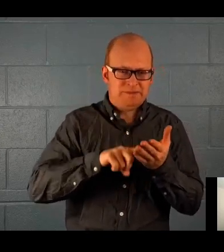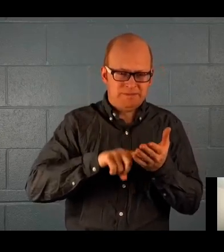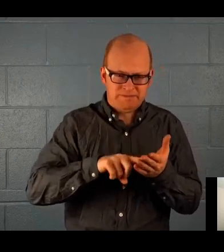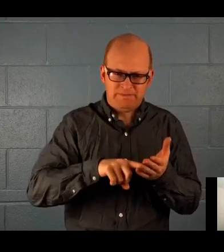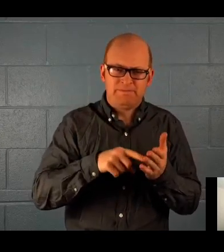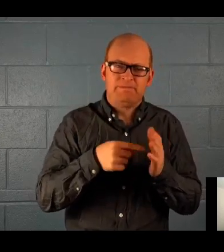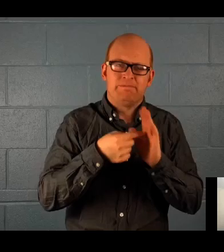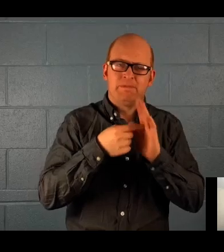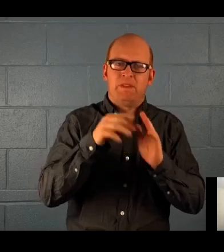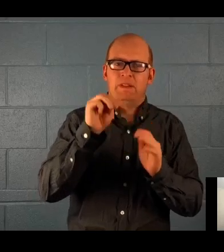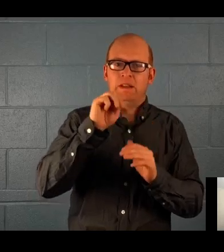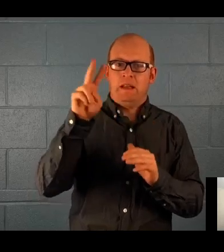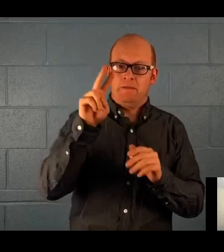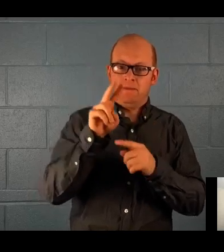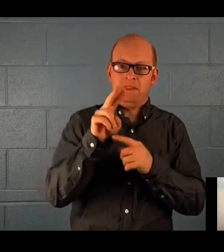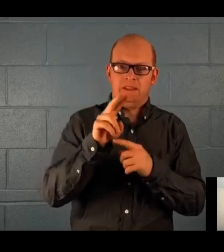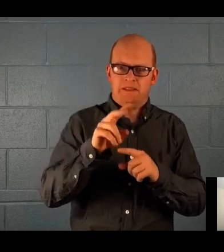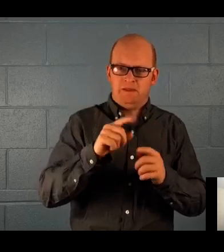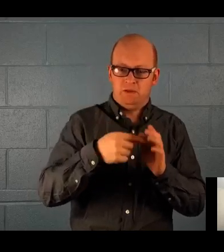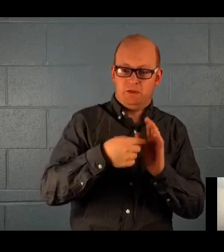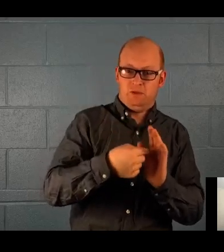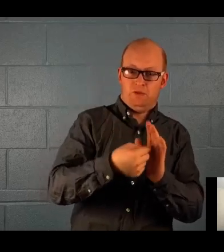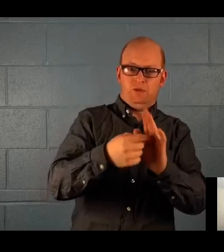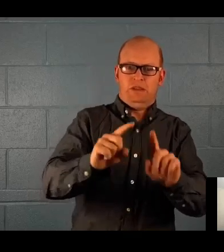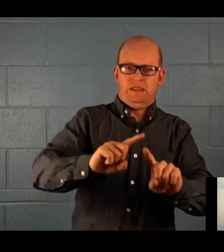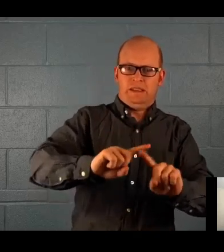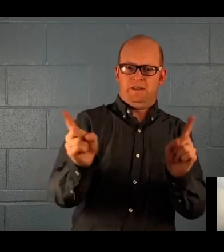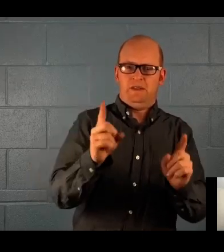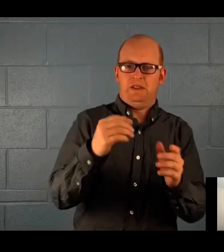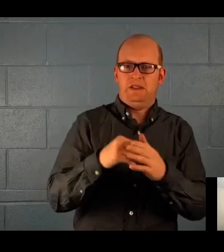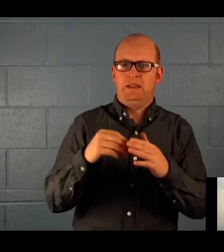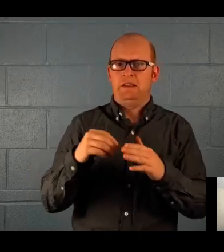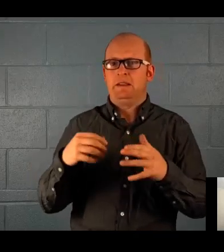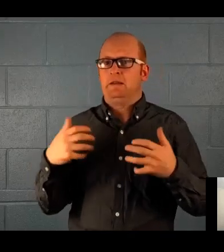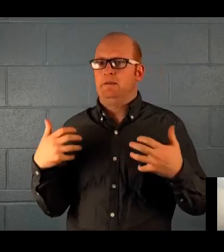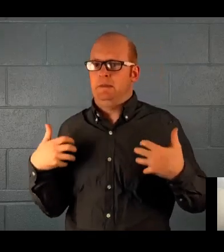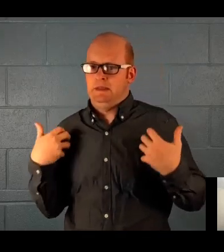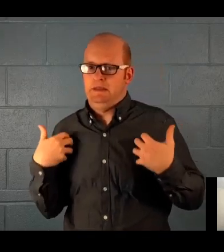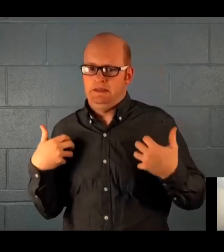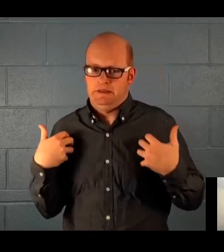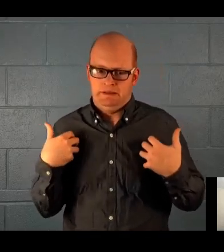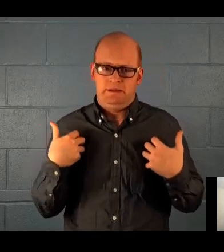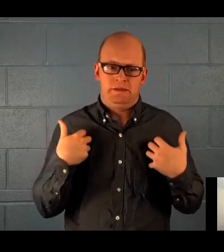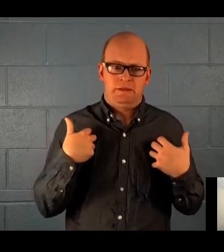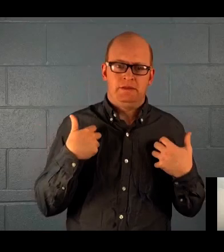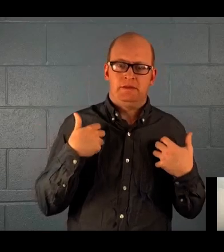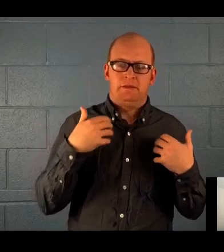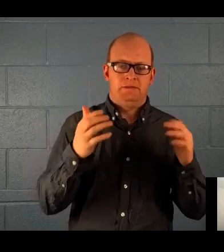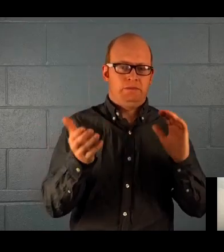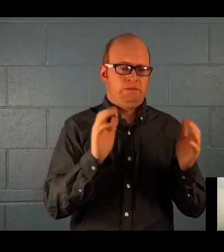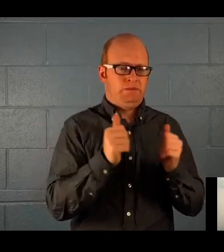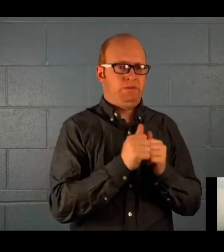Recently in my lab, we showed that myosin VIIA is expressed quite differently in the non-human primate,